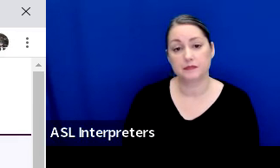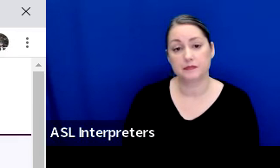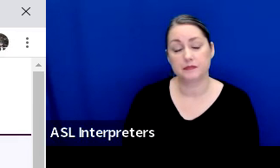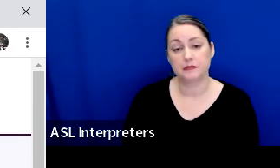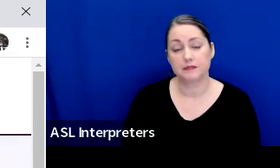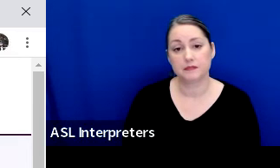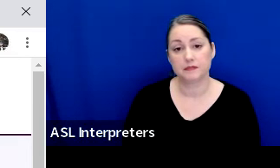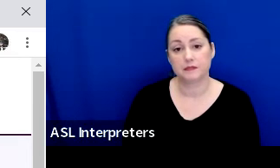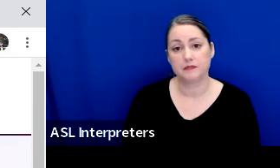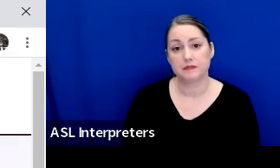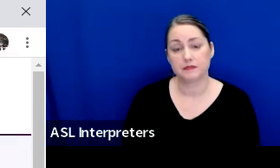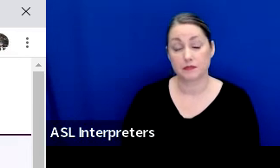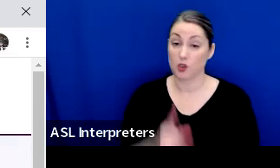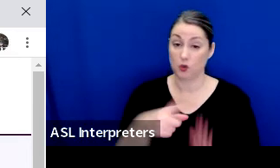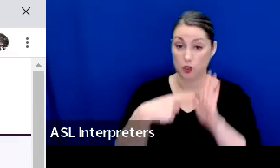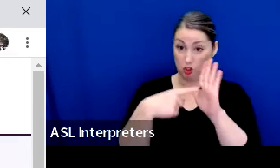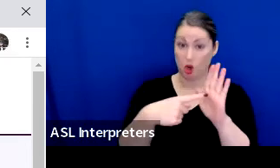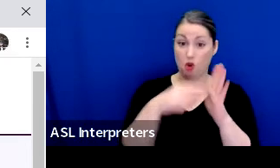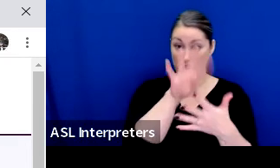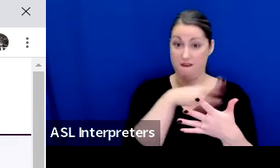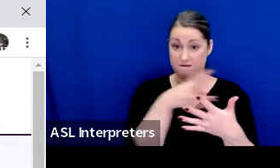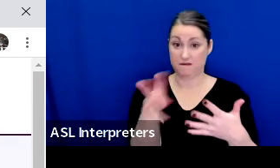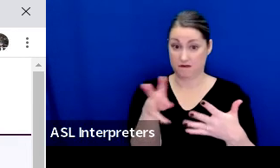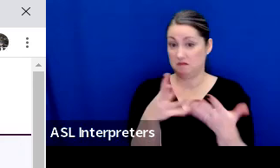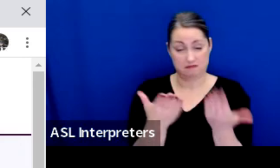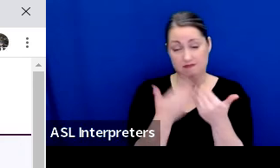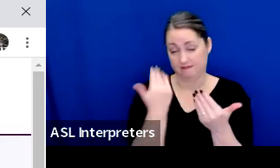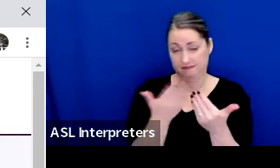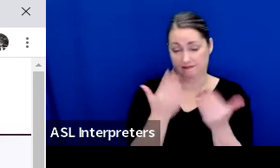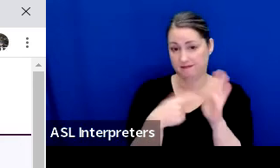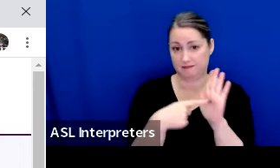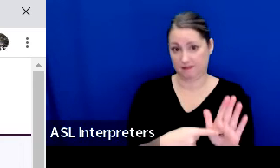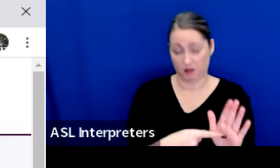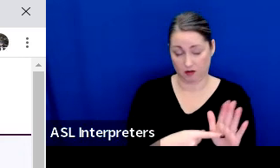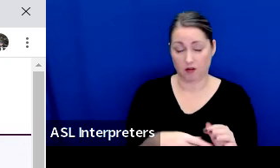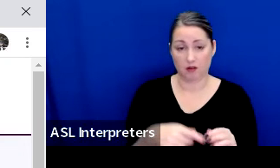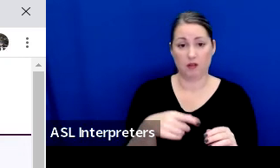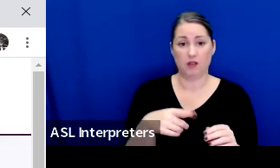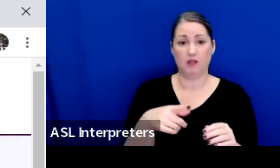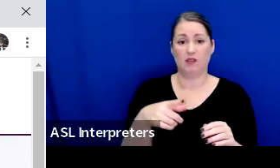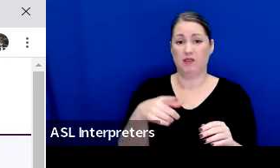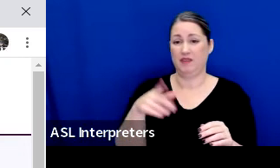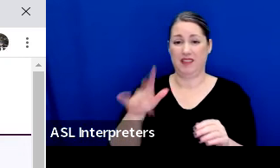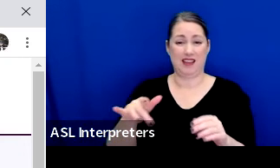So one thing is you can display a graph really easily. And that could be randomized by law, that's all randomized, which is nice.